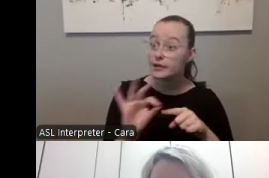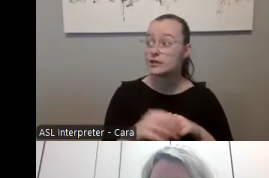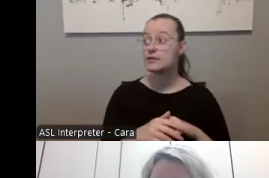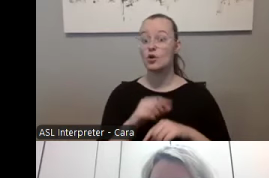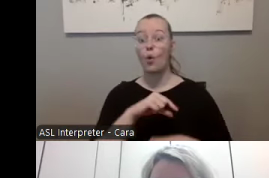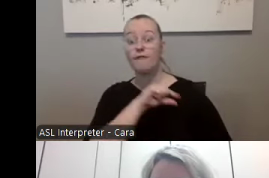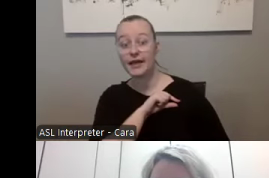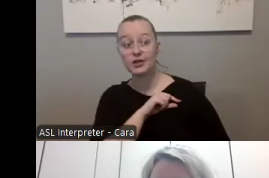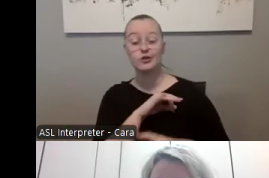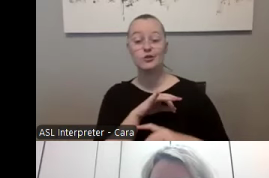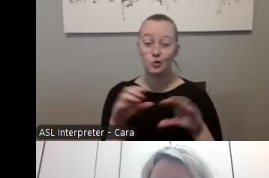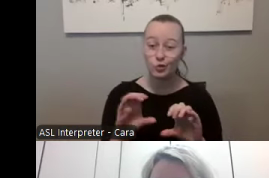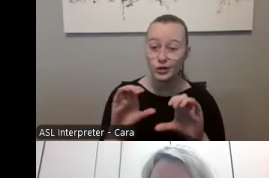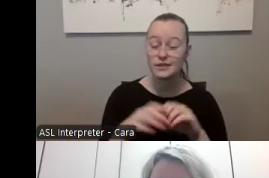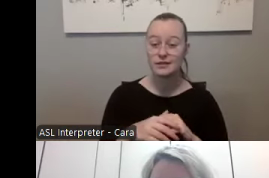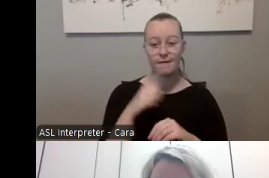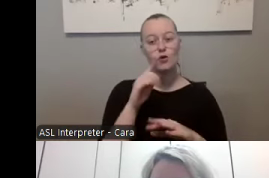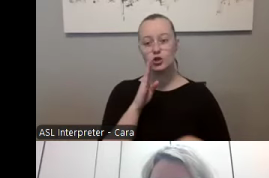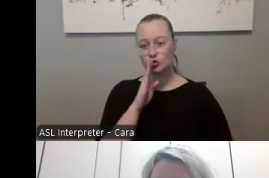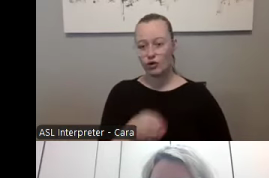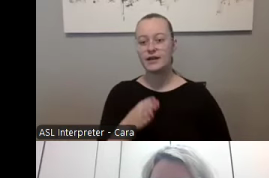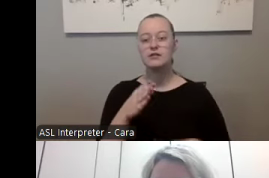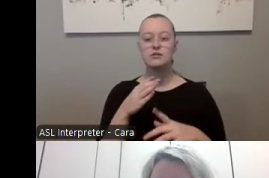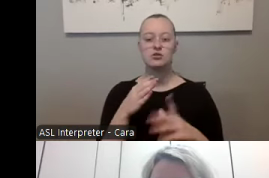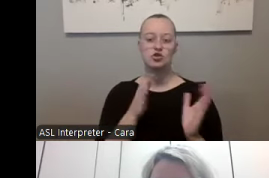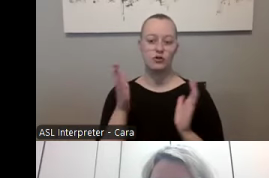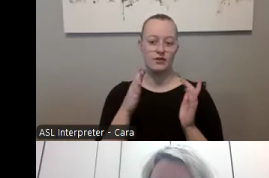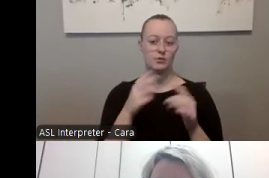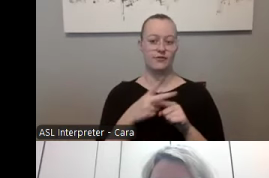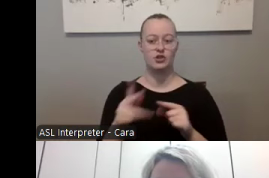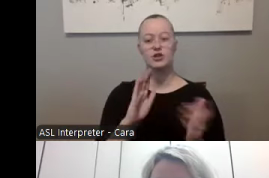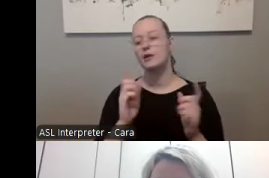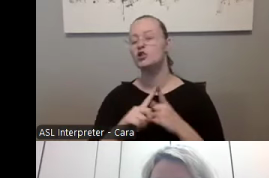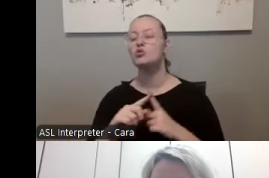duties of direct service professionals compared to other types of direct care workers.